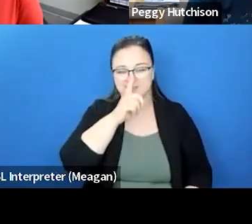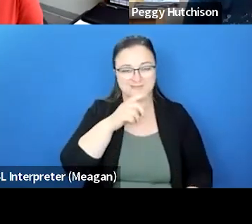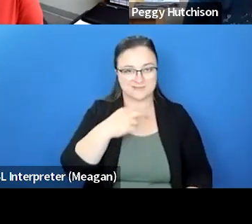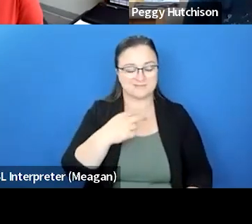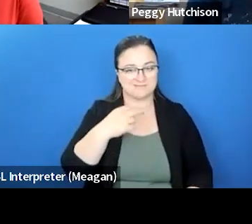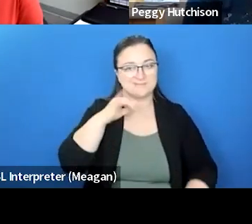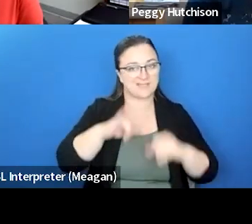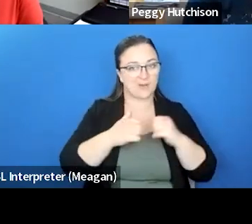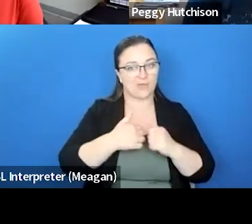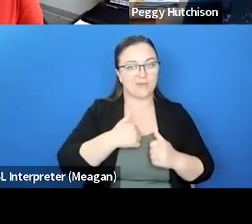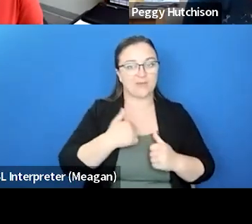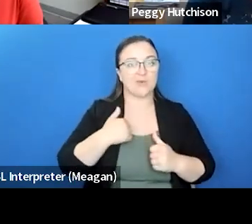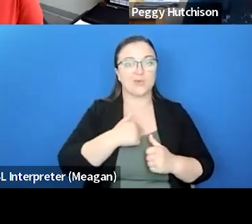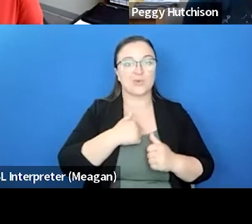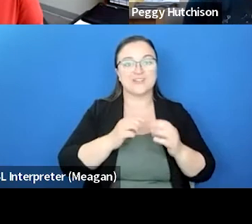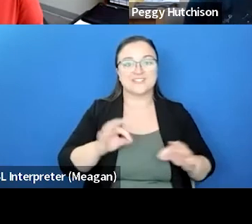and is we're significant, but not essential.